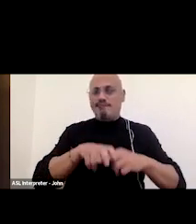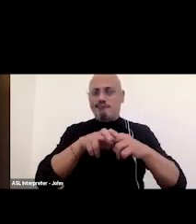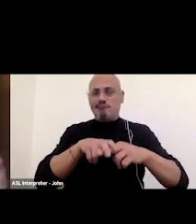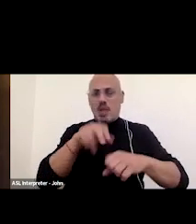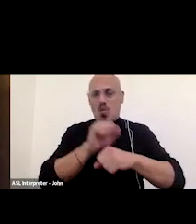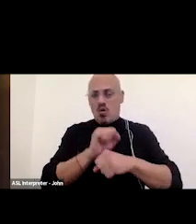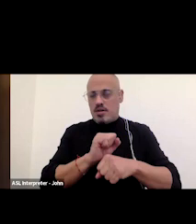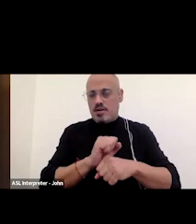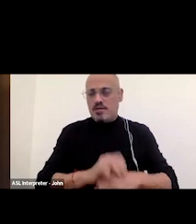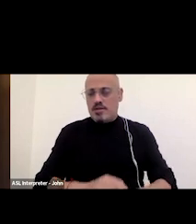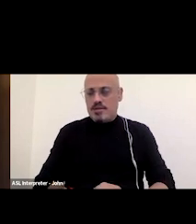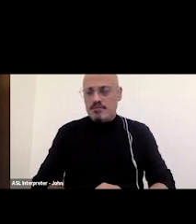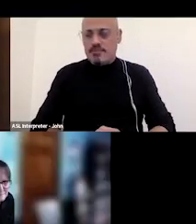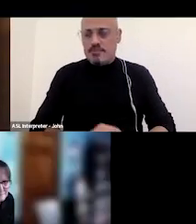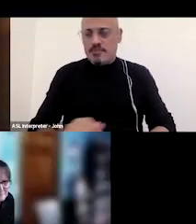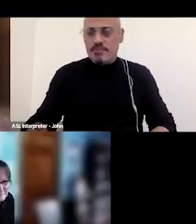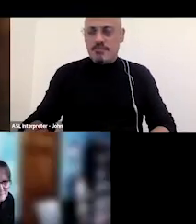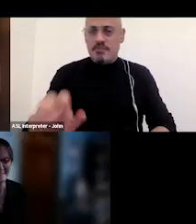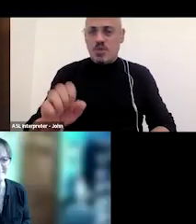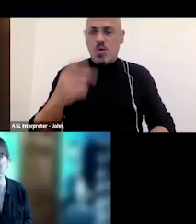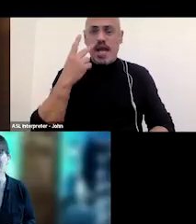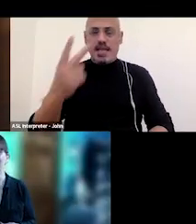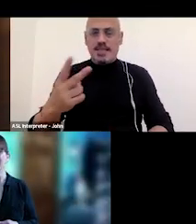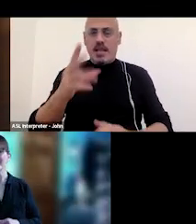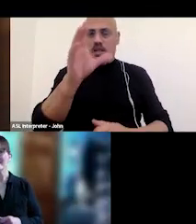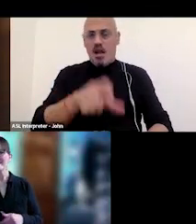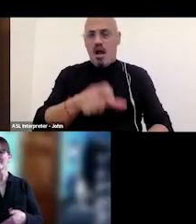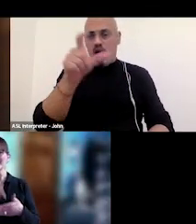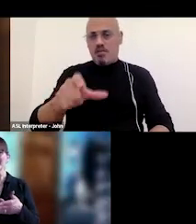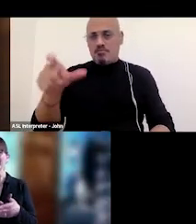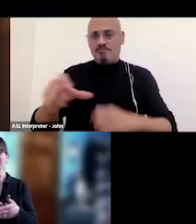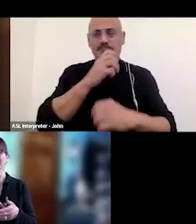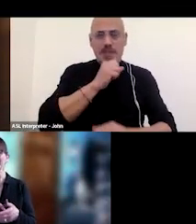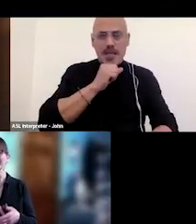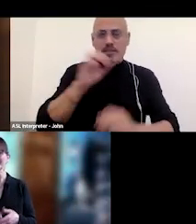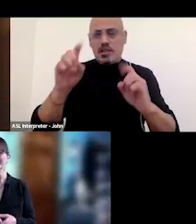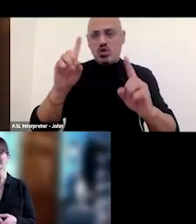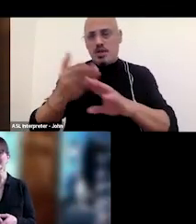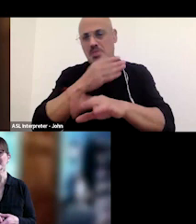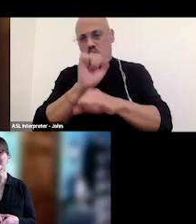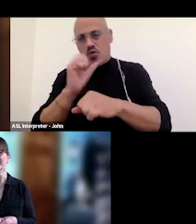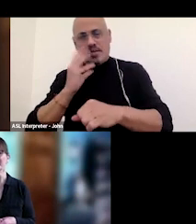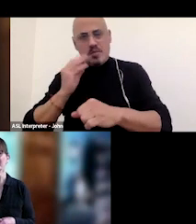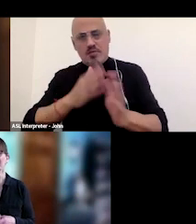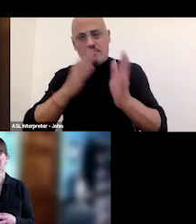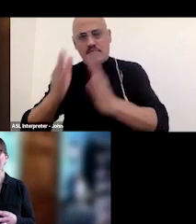And you can see the columns, age, education, previous work experience, and decision.